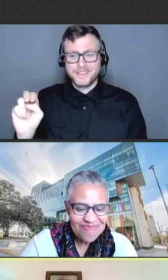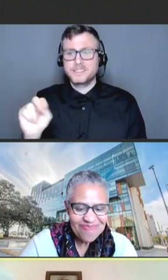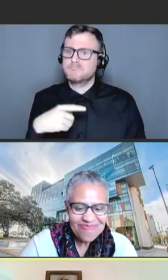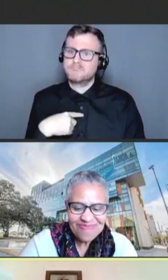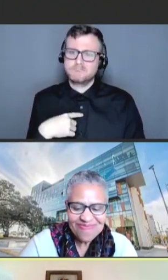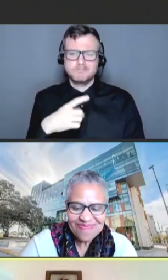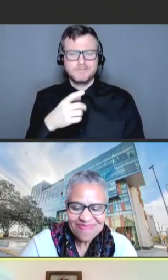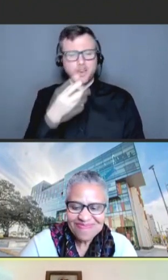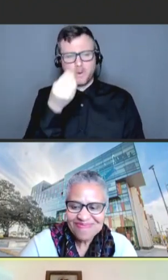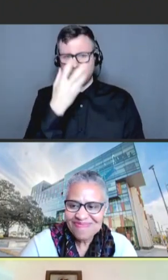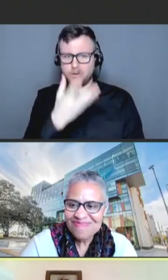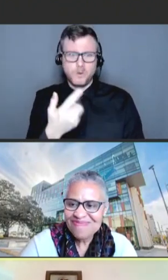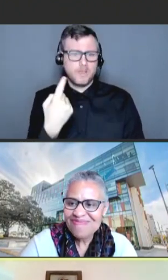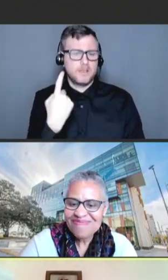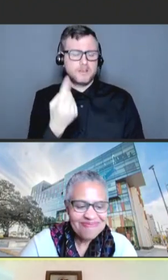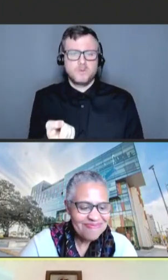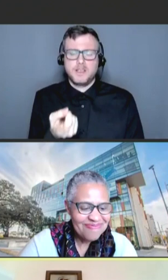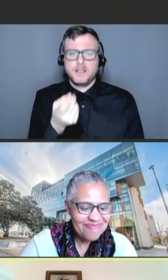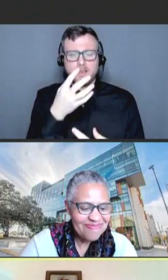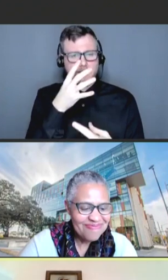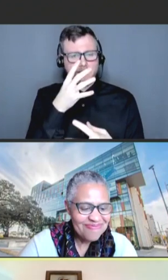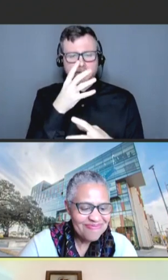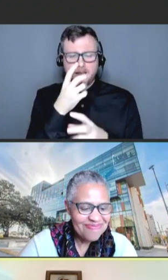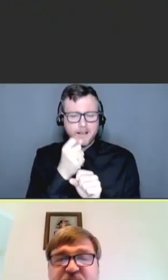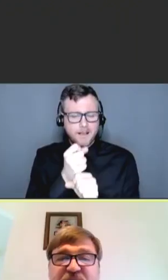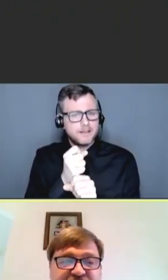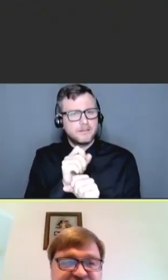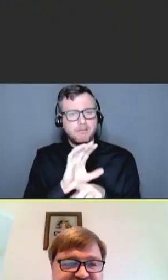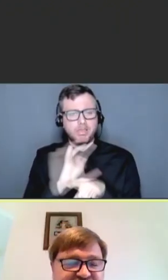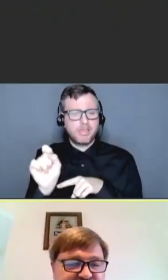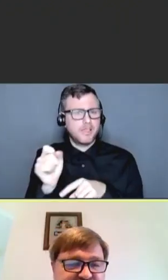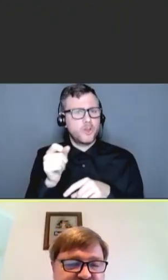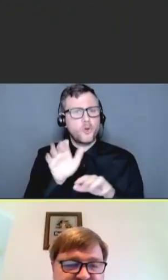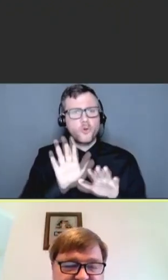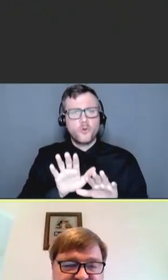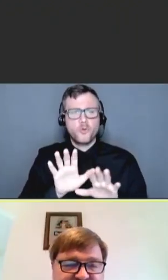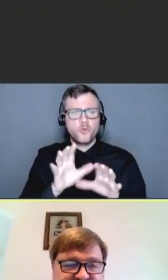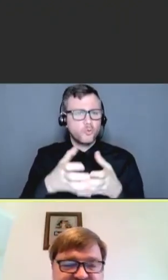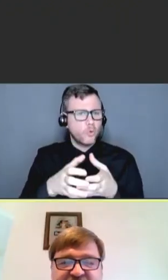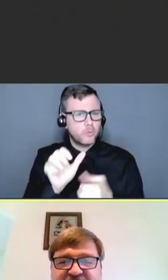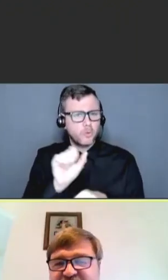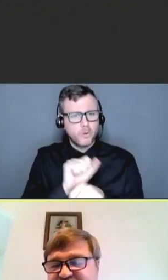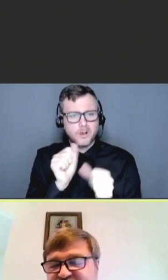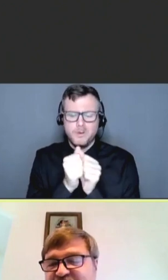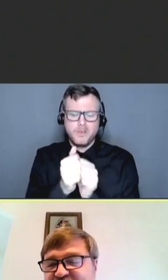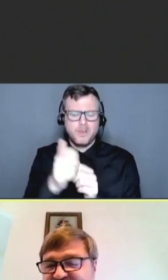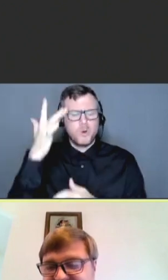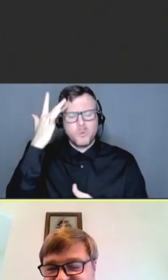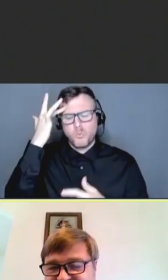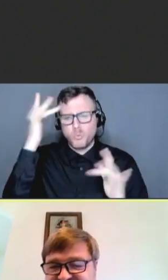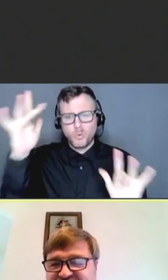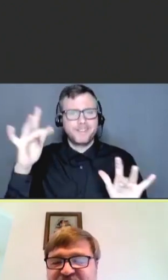a fascinating group to work with. A brilliant set of people with a lot stronger minds than I have,